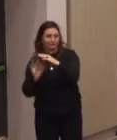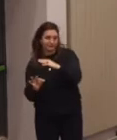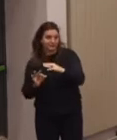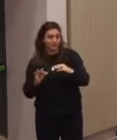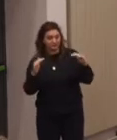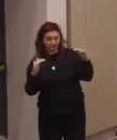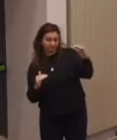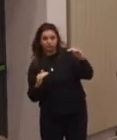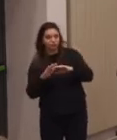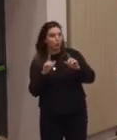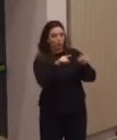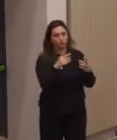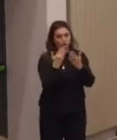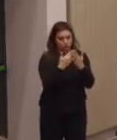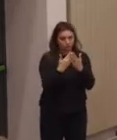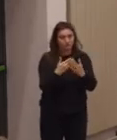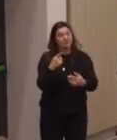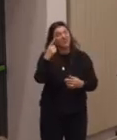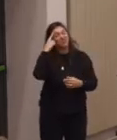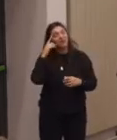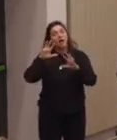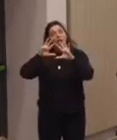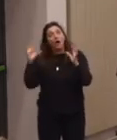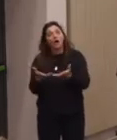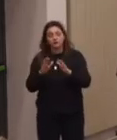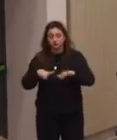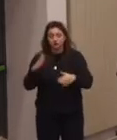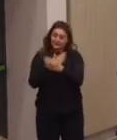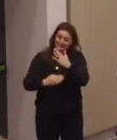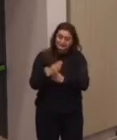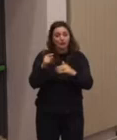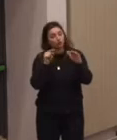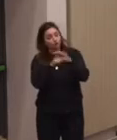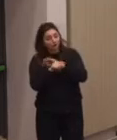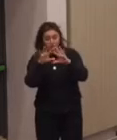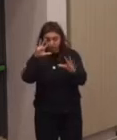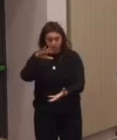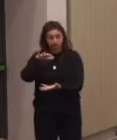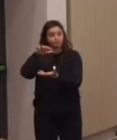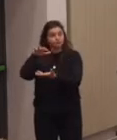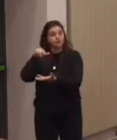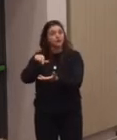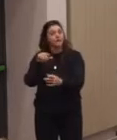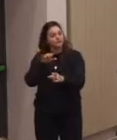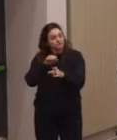with disabilities in humanitarian emergencies, we can expect those levels of exclusion are